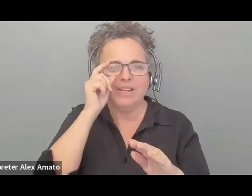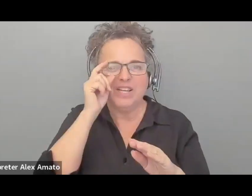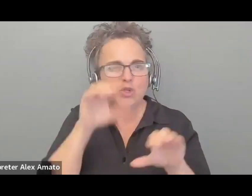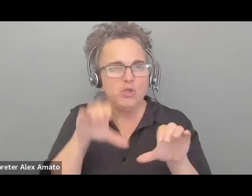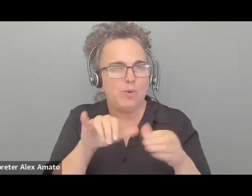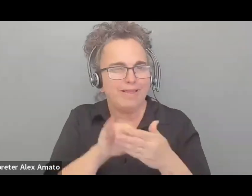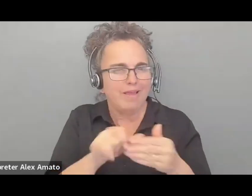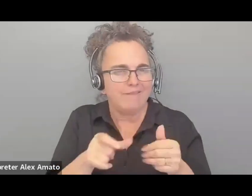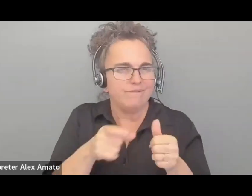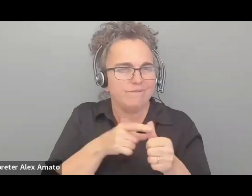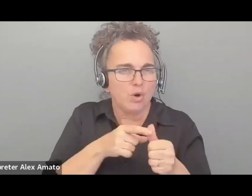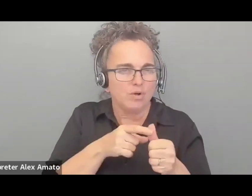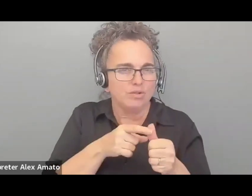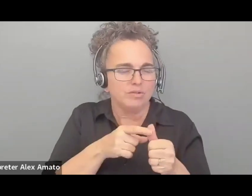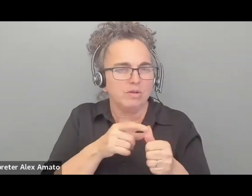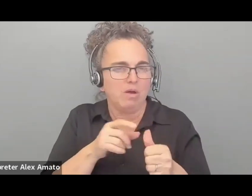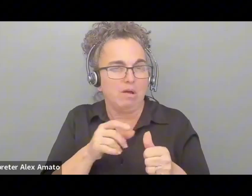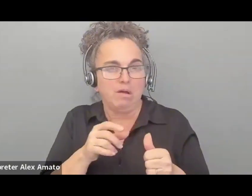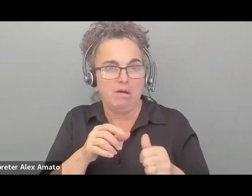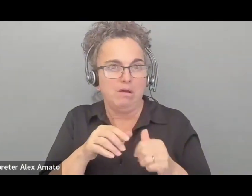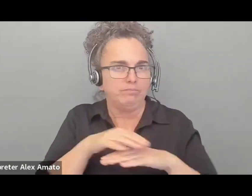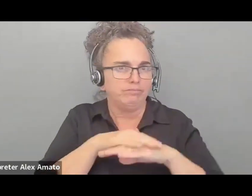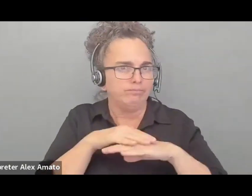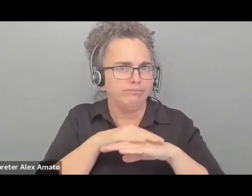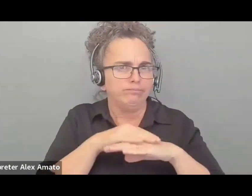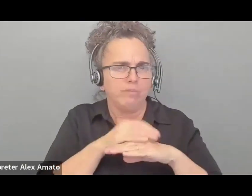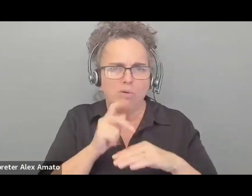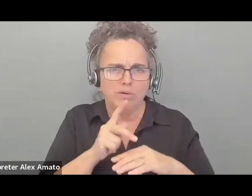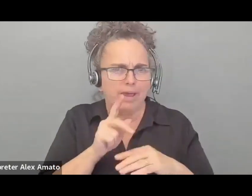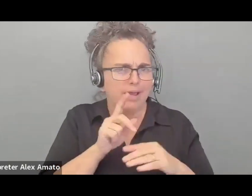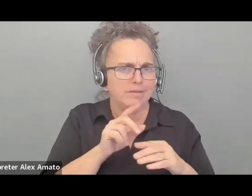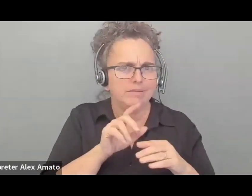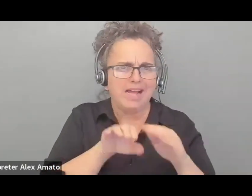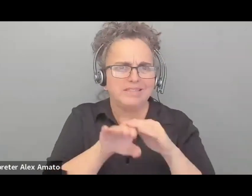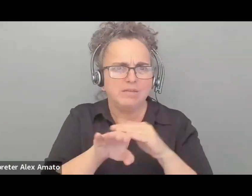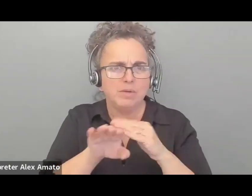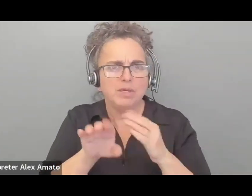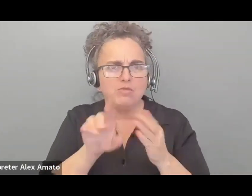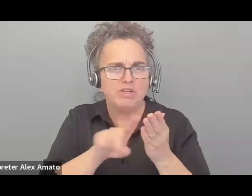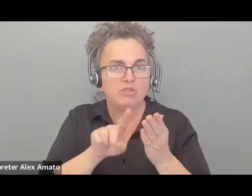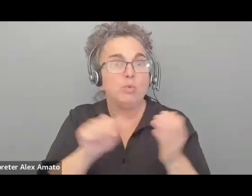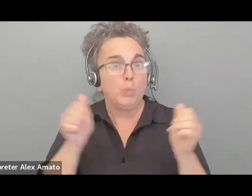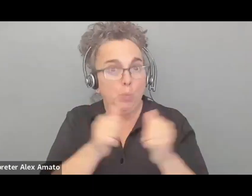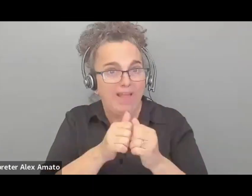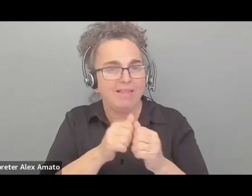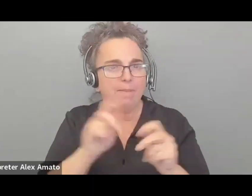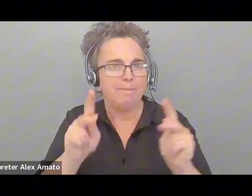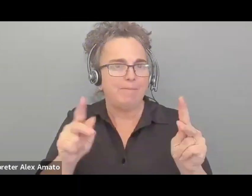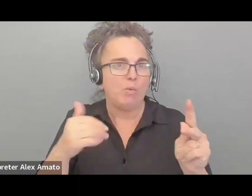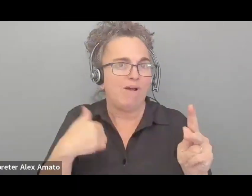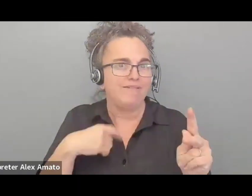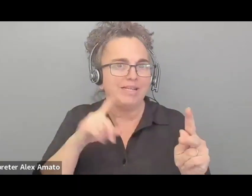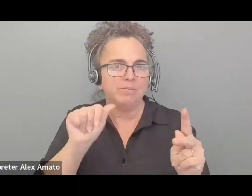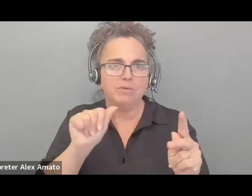of really true like accessibility research with people with disabilities specifically, assistive technology users,